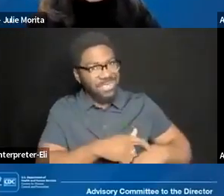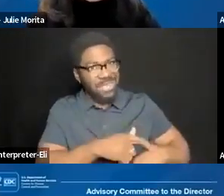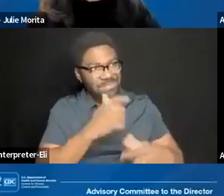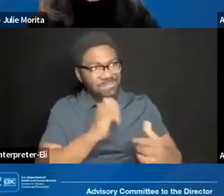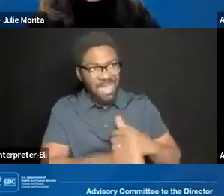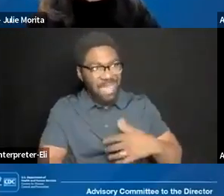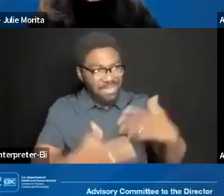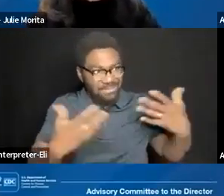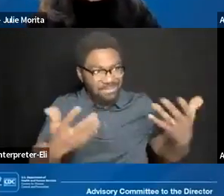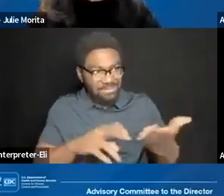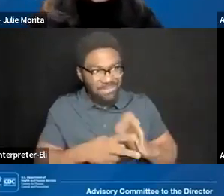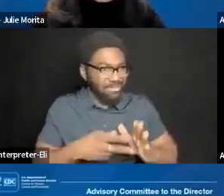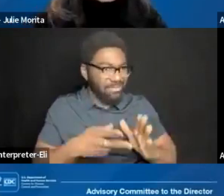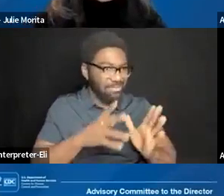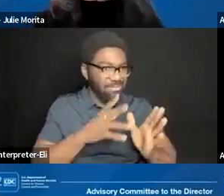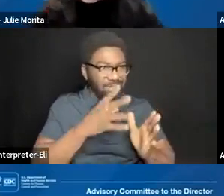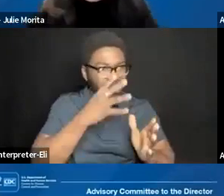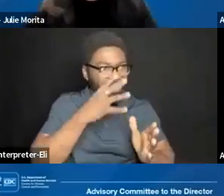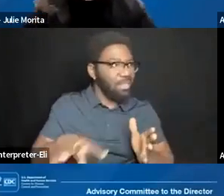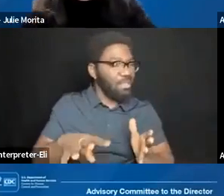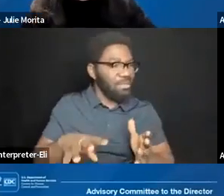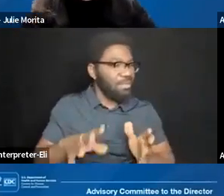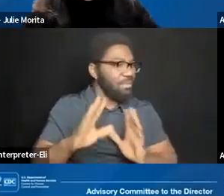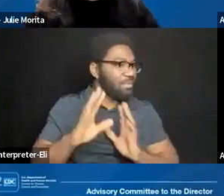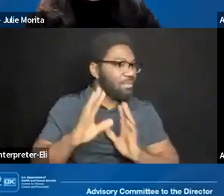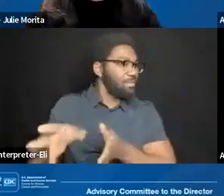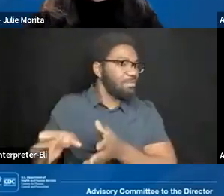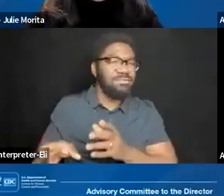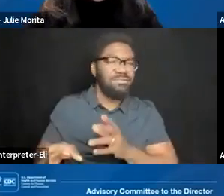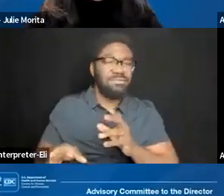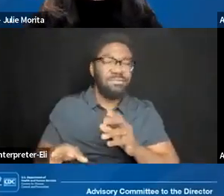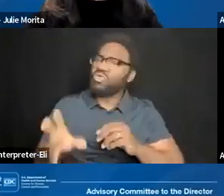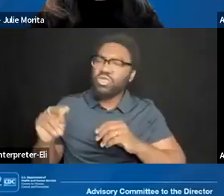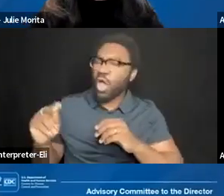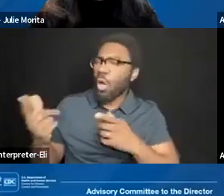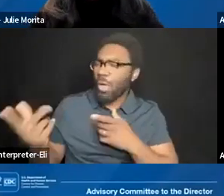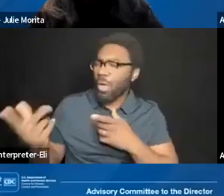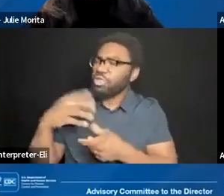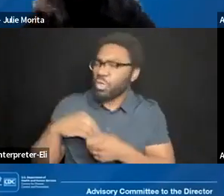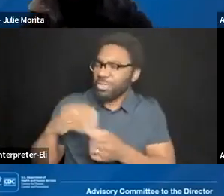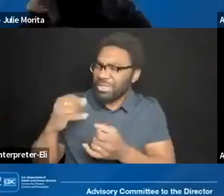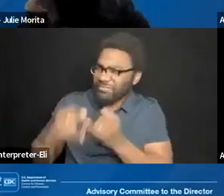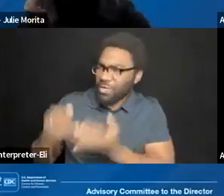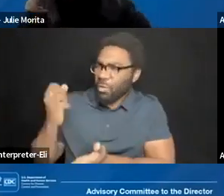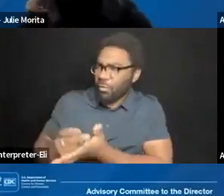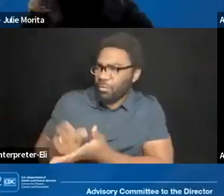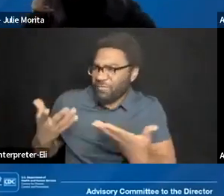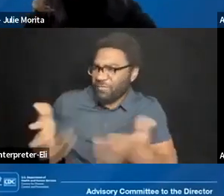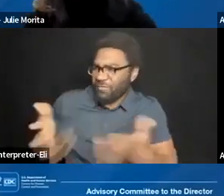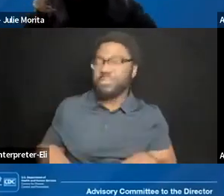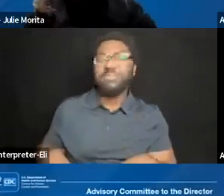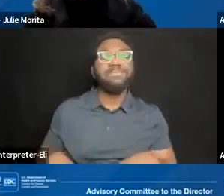on the cutting room floor and that it made the final approval. Yeah, and then just one more other question related